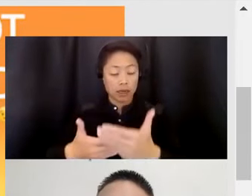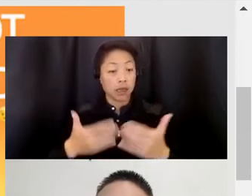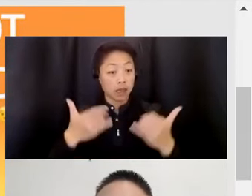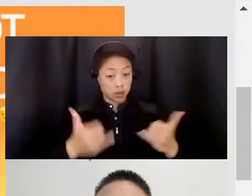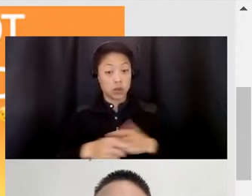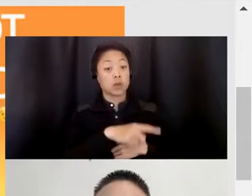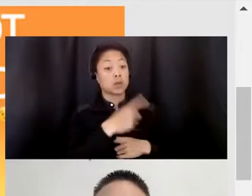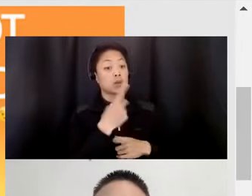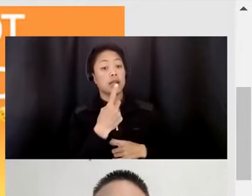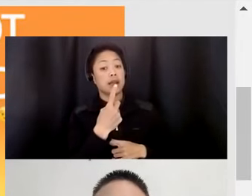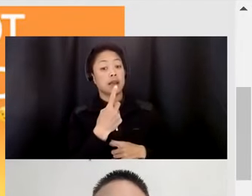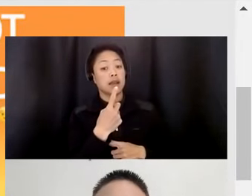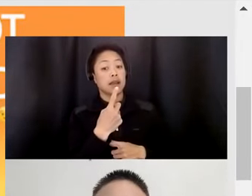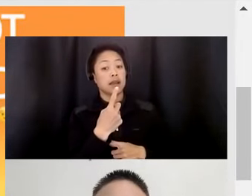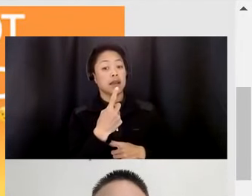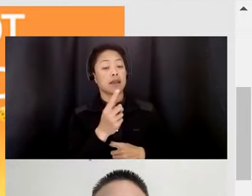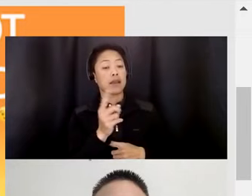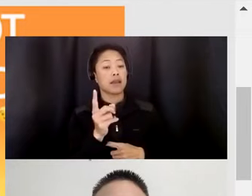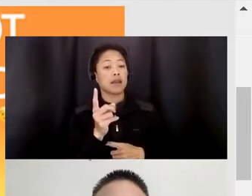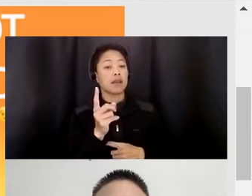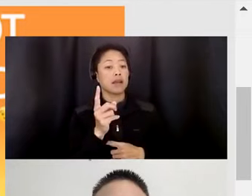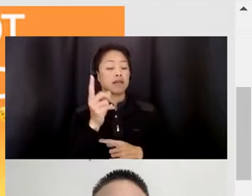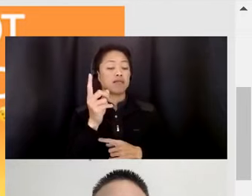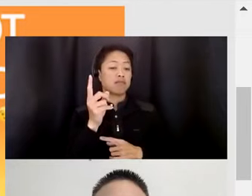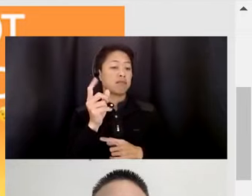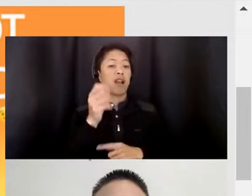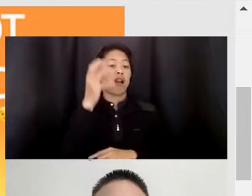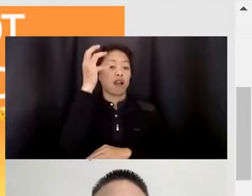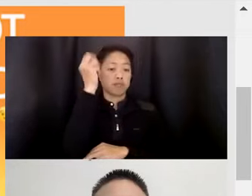Oh, I’m sorry, never resumed my share. [Dominic shares screen